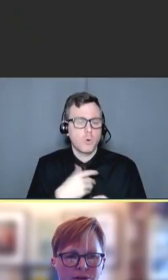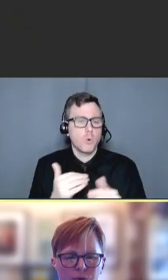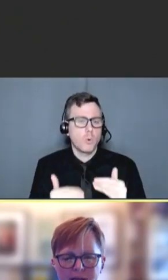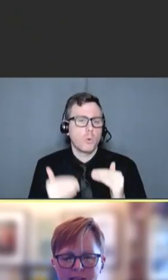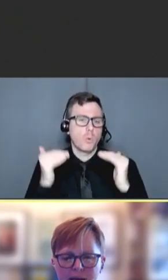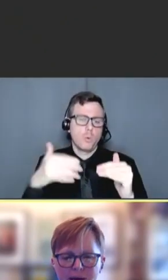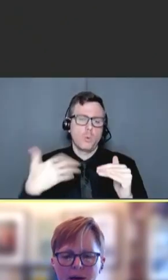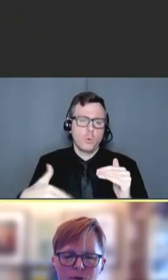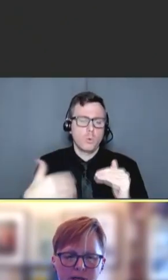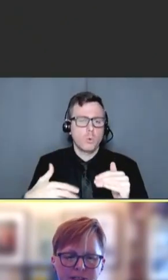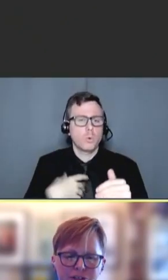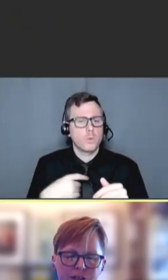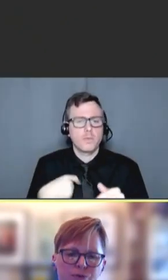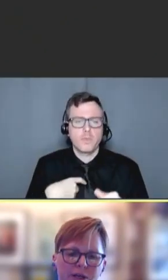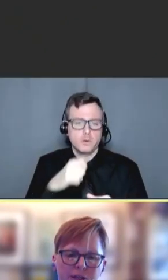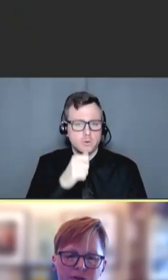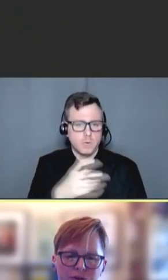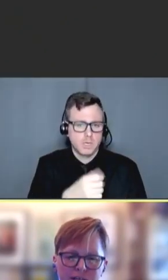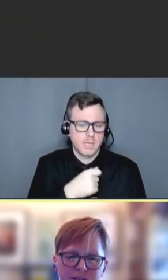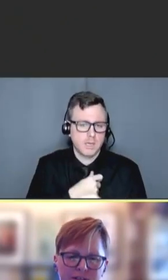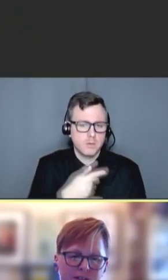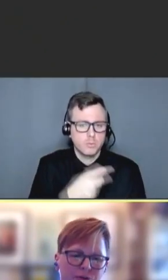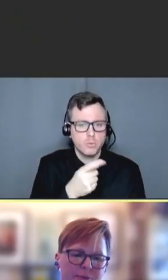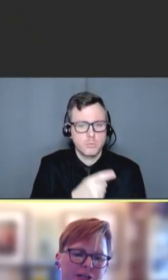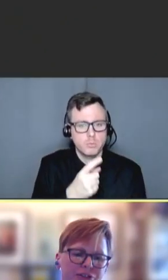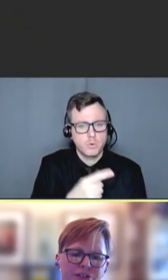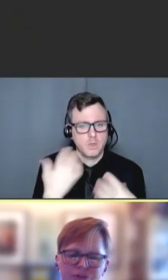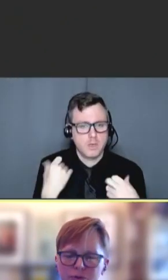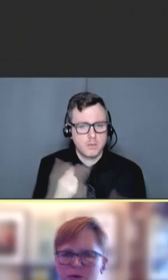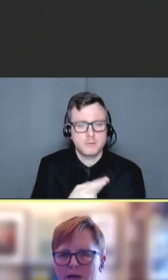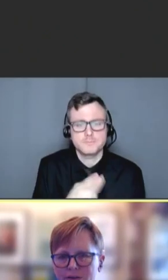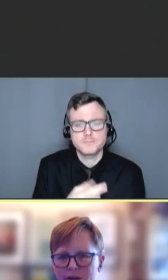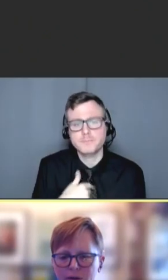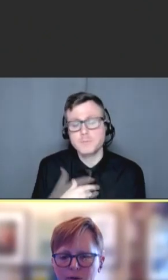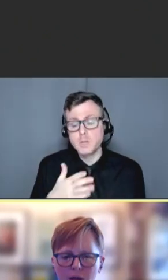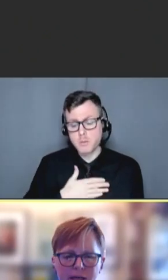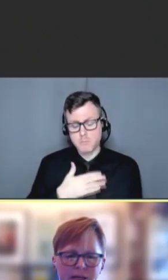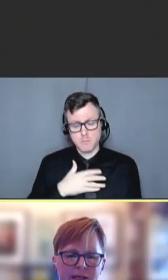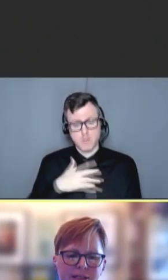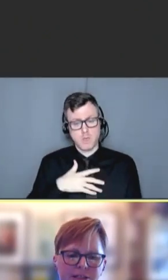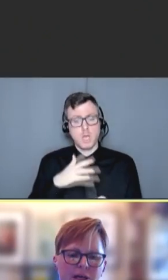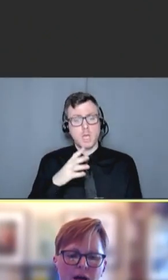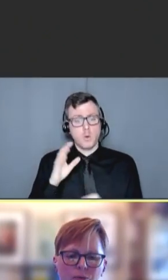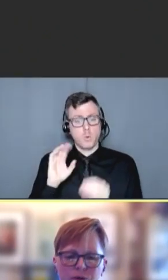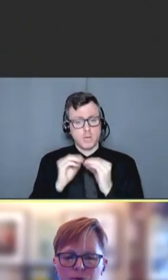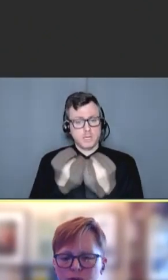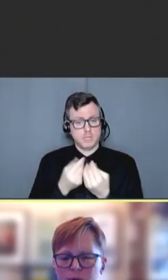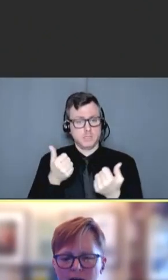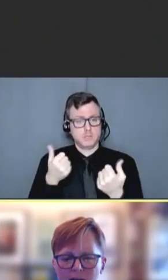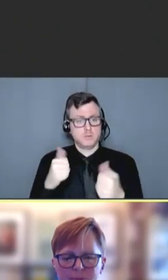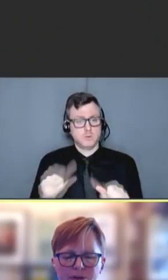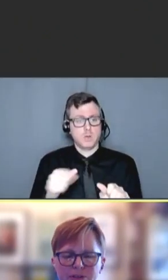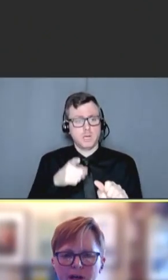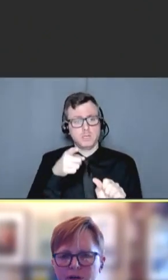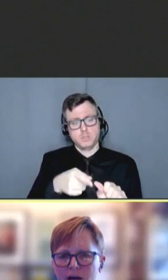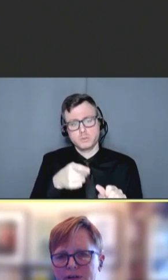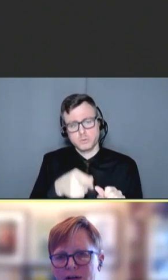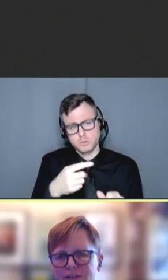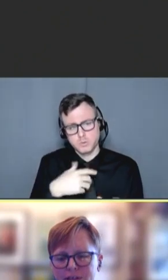So, one of the ways that my organization is working to address this discrimination is through our healthcare equality index, which works with hospitals and other